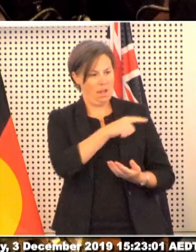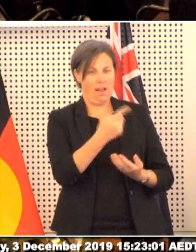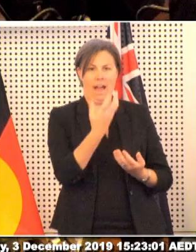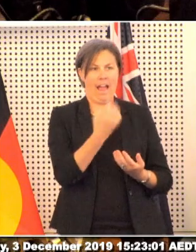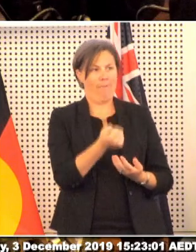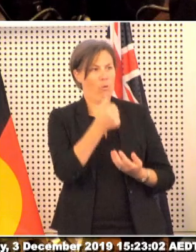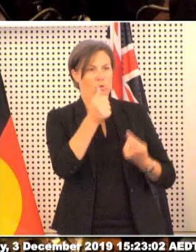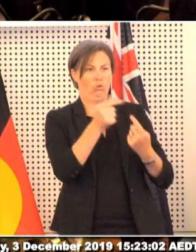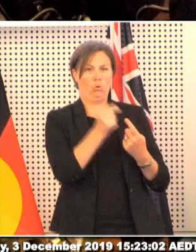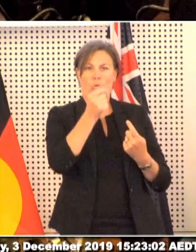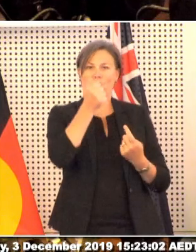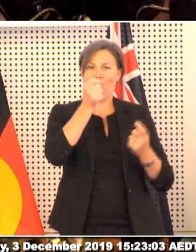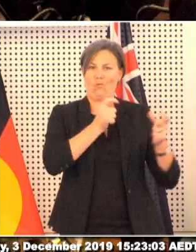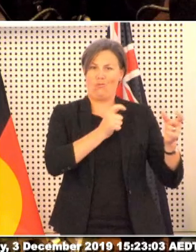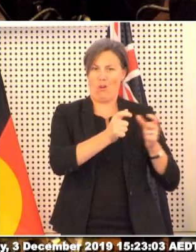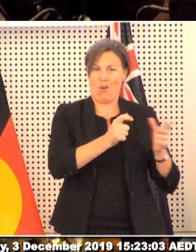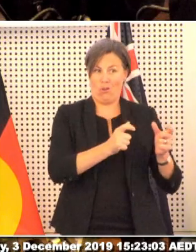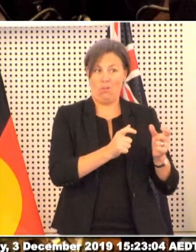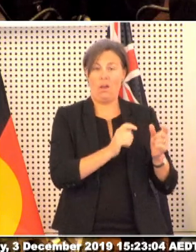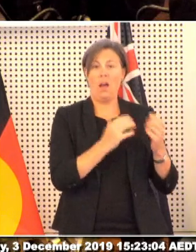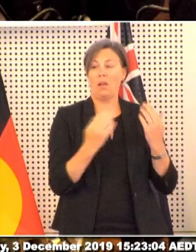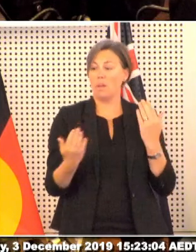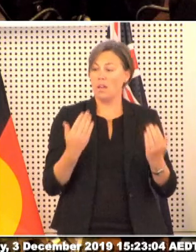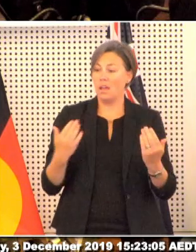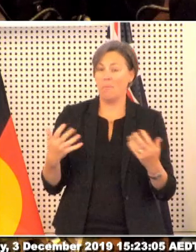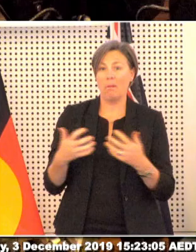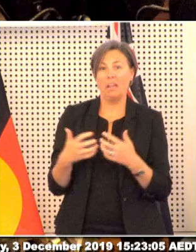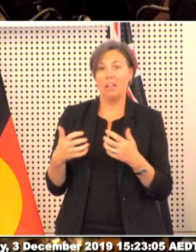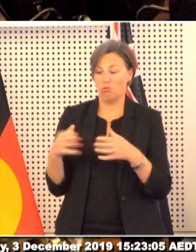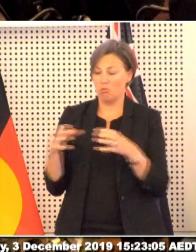However, for many people the group home model is not working.